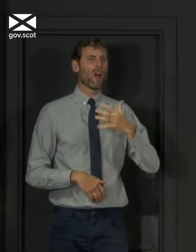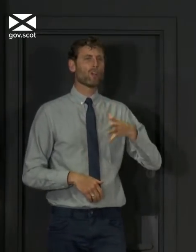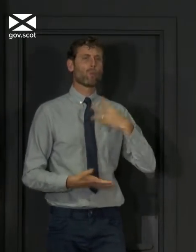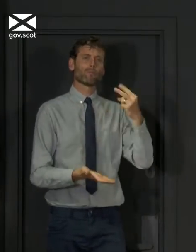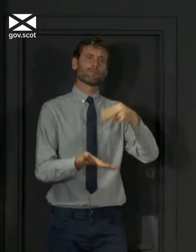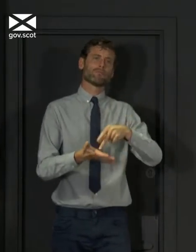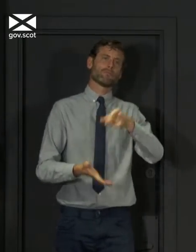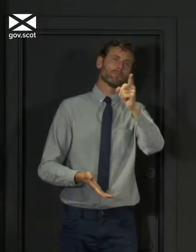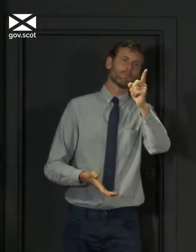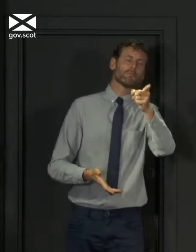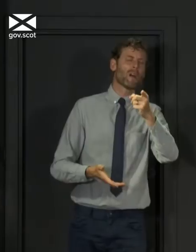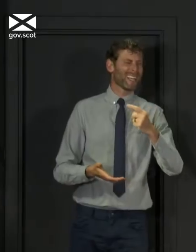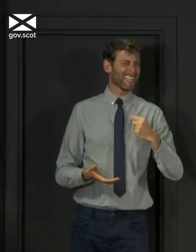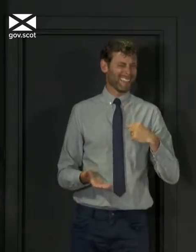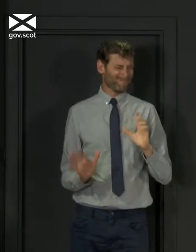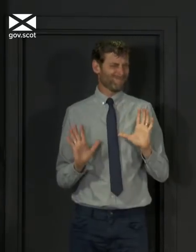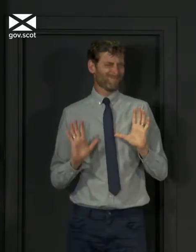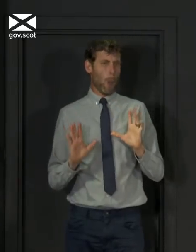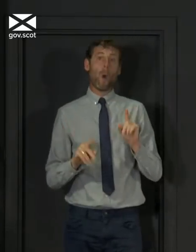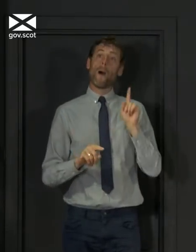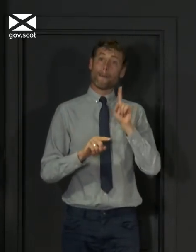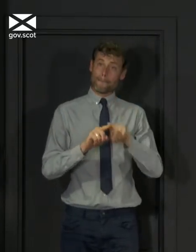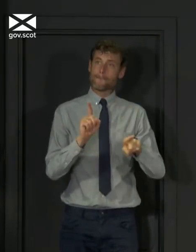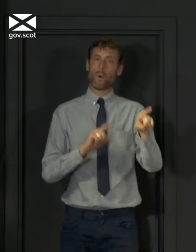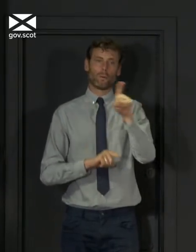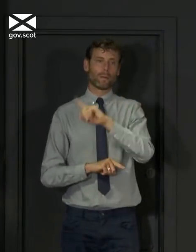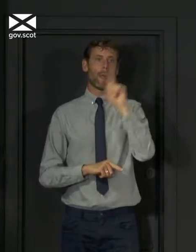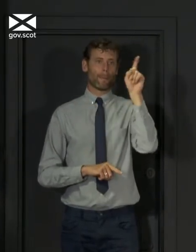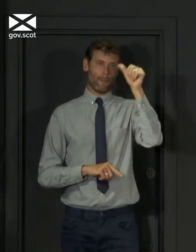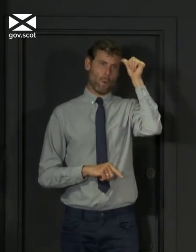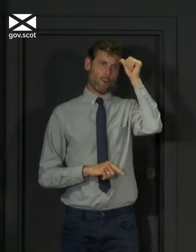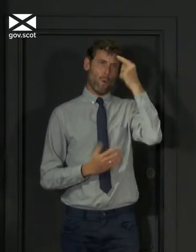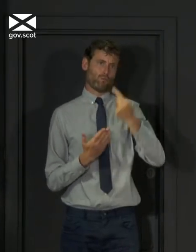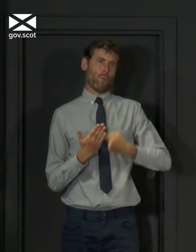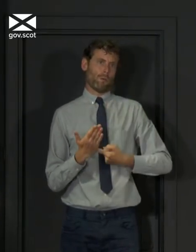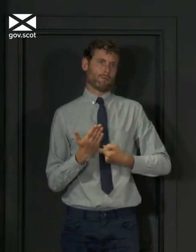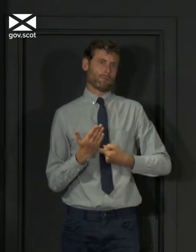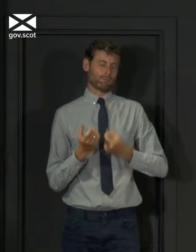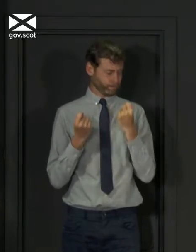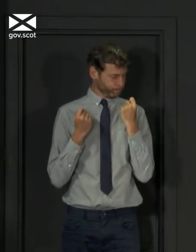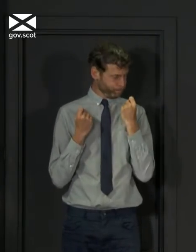people. The vast majority of people have complied with all of these rules and continue to comply